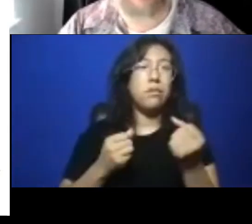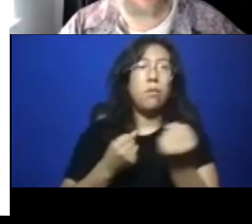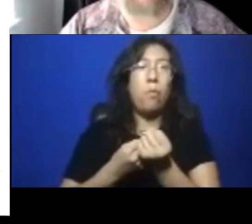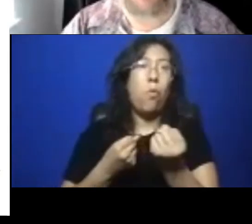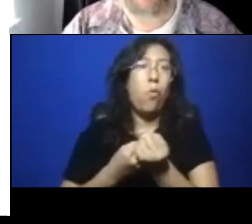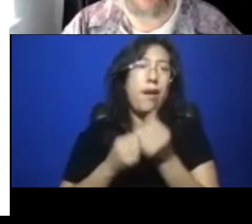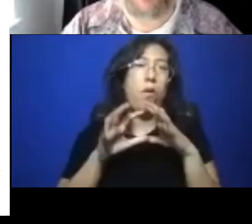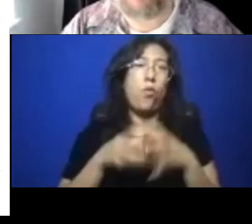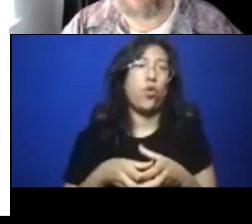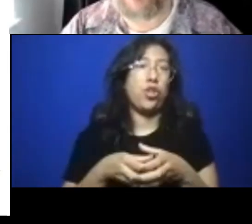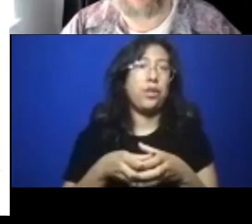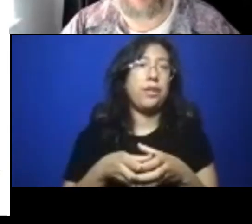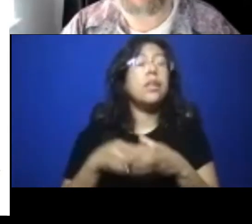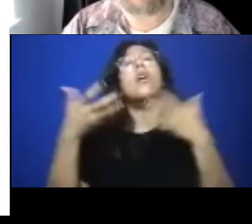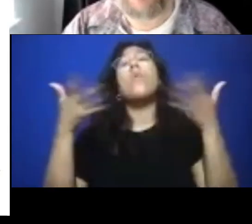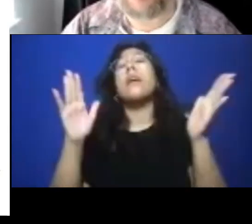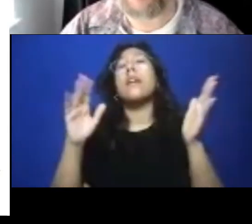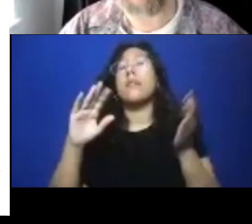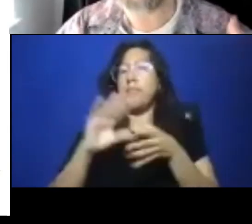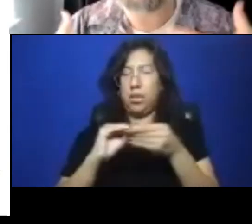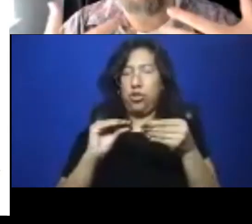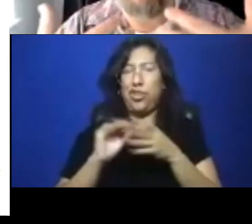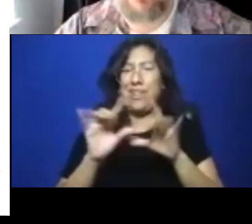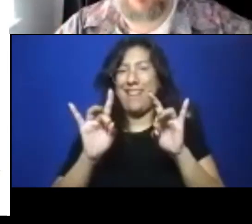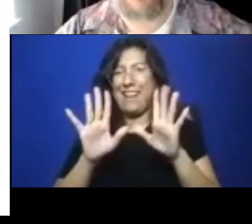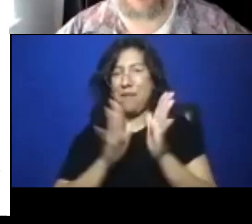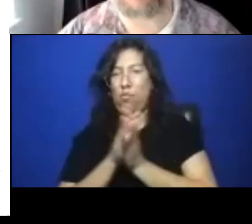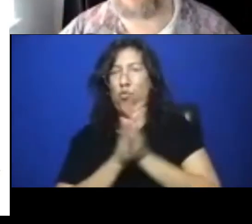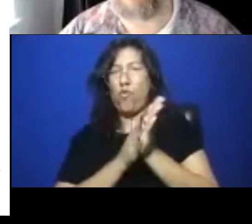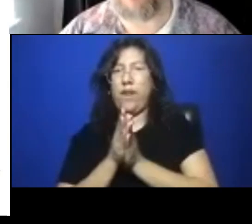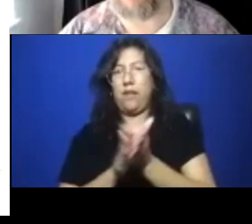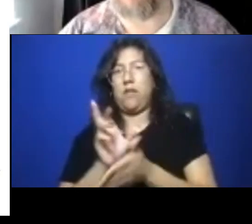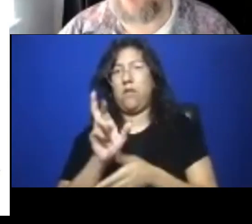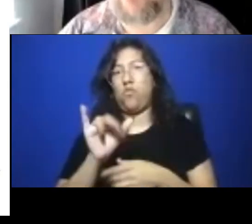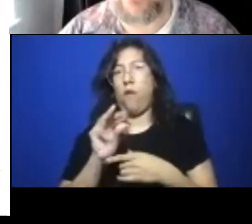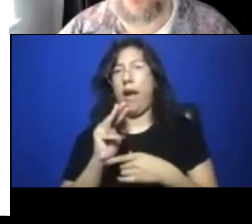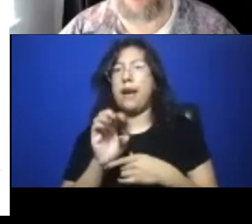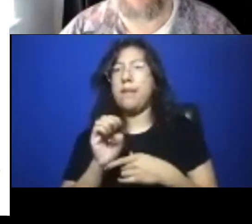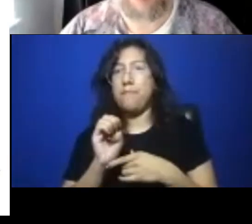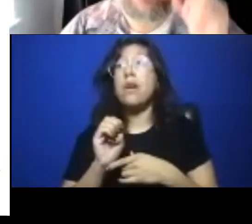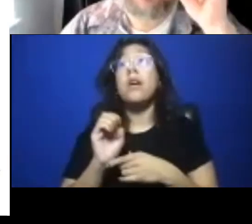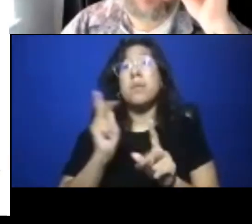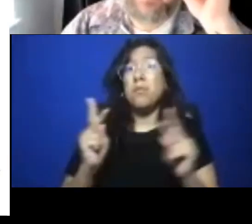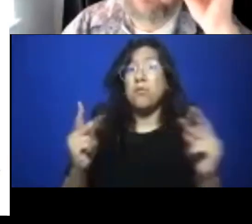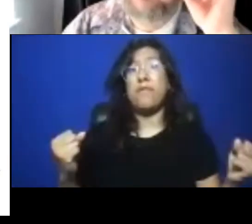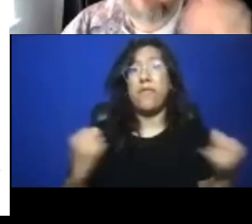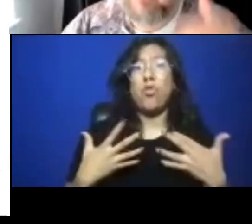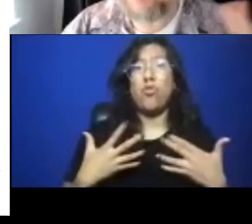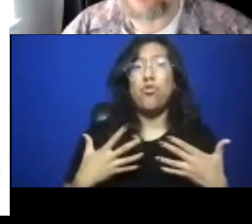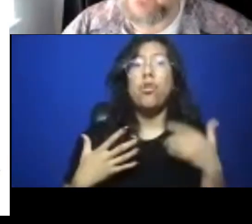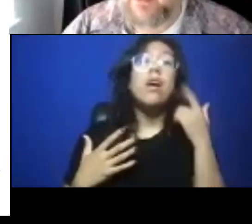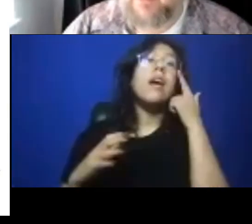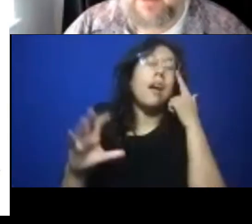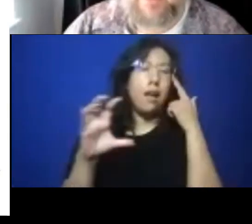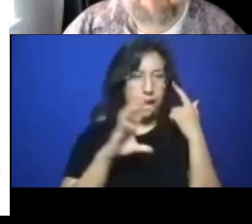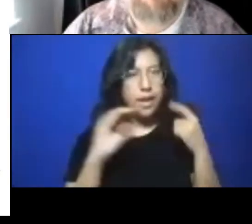And again, I've mentioned hate motivated crimes. So that's another just one of those things that people are fearful of and that's actually happening.